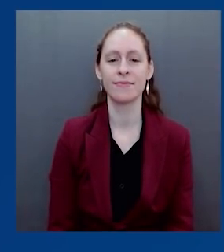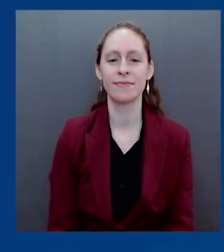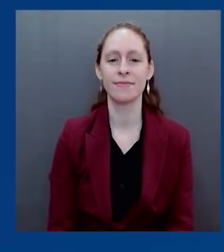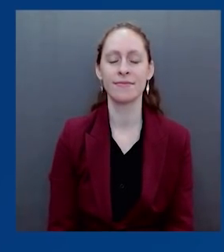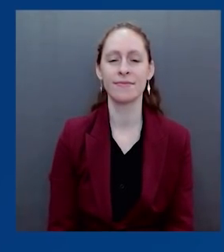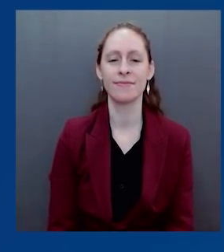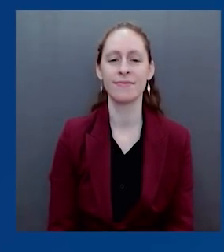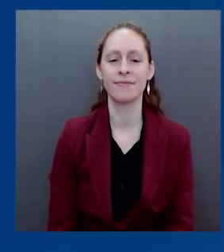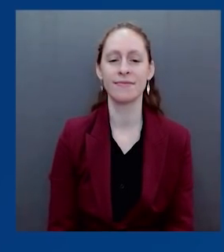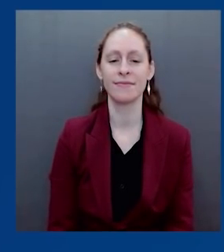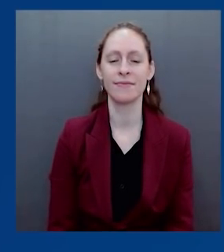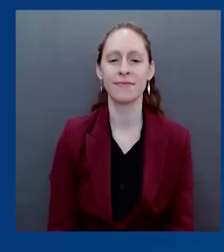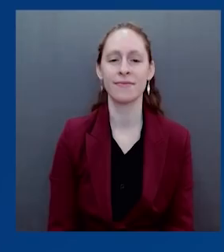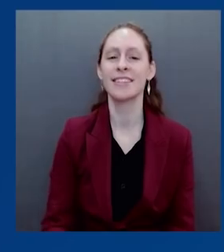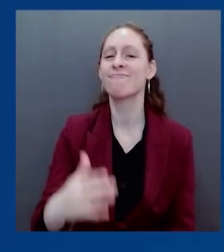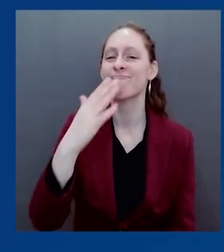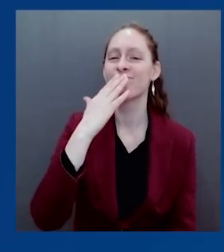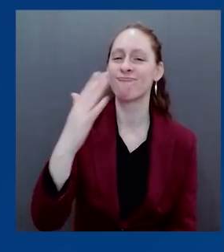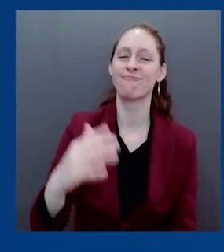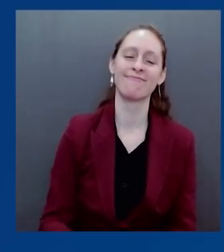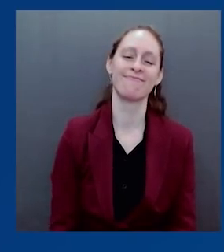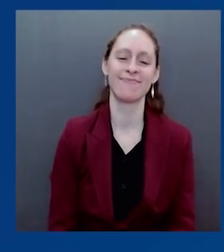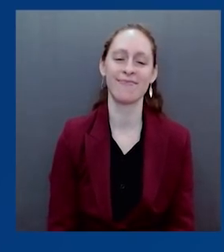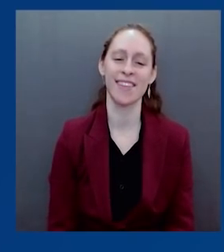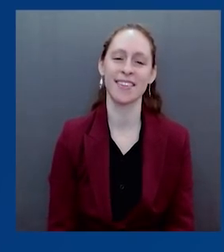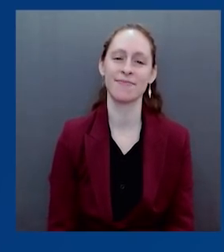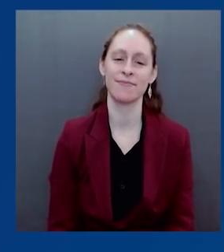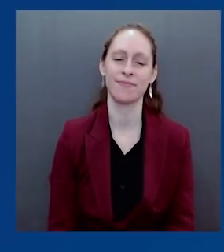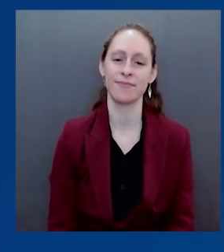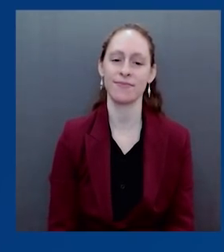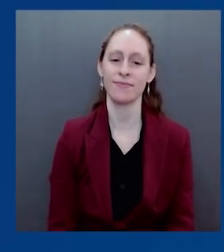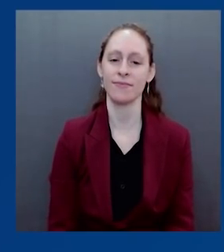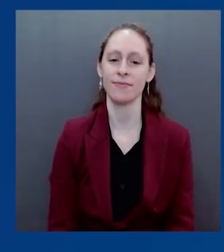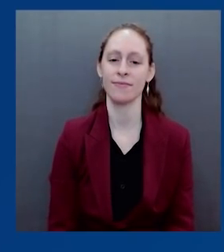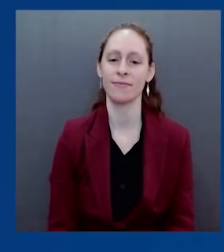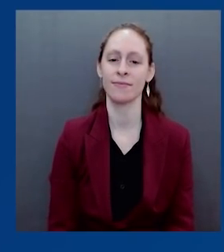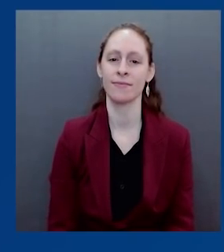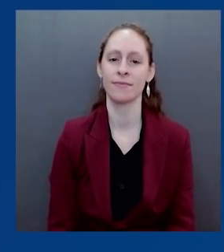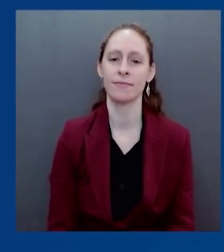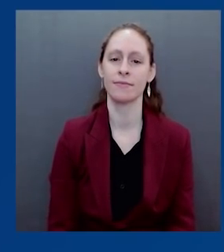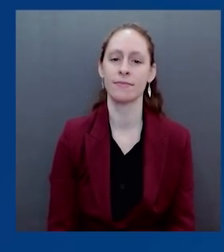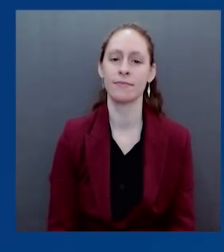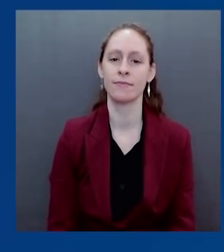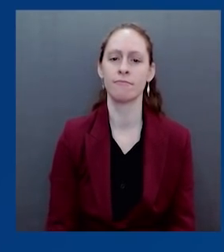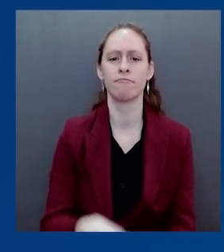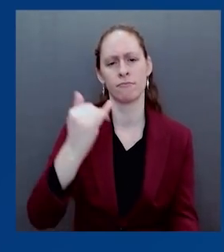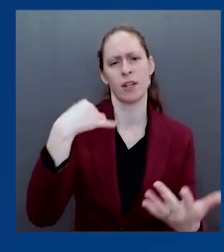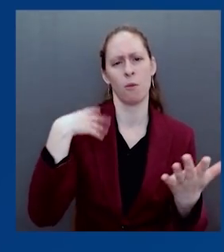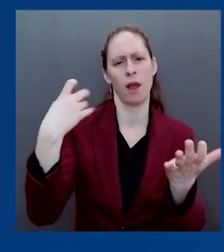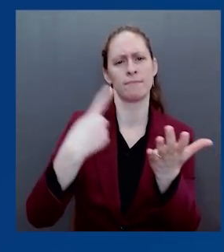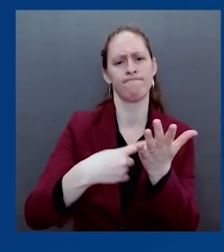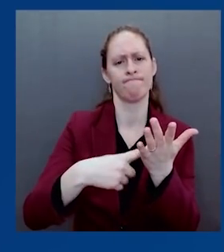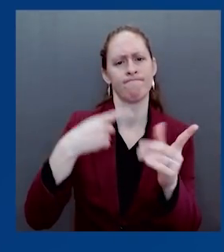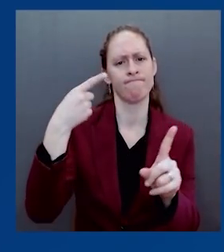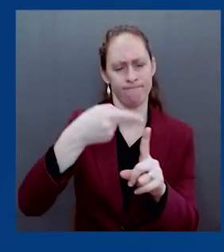about what Jeff referred to as the "Omicron medicine cabinet." First of all, before I get on to the therapy,